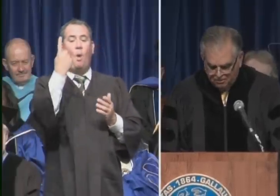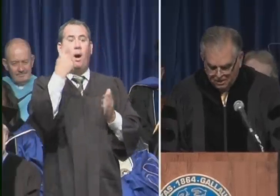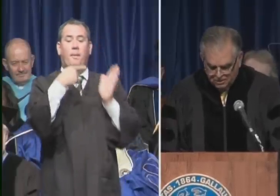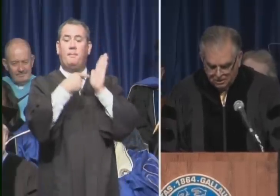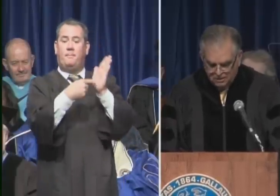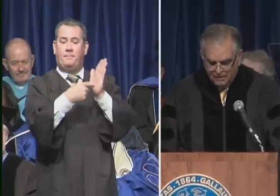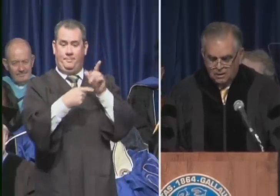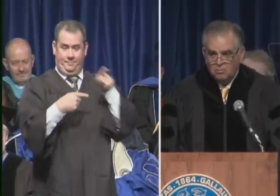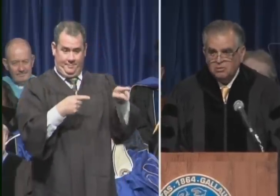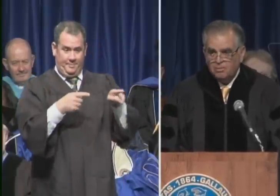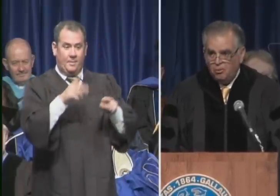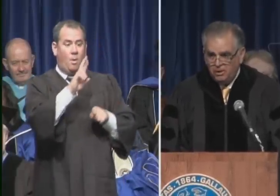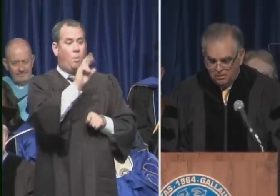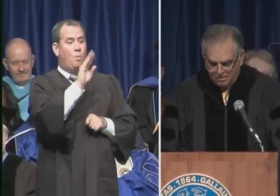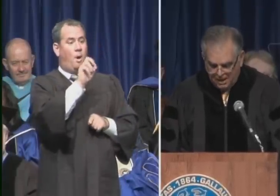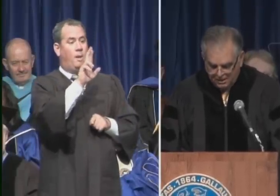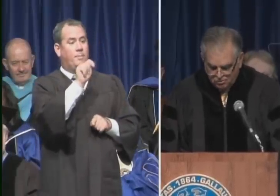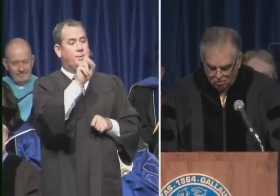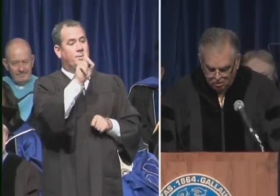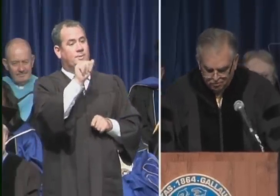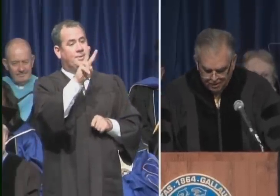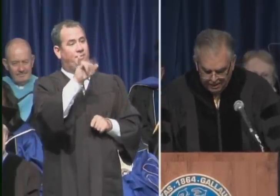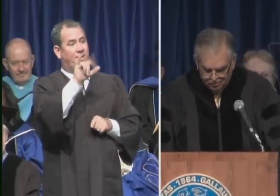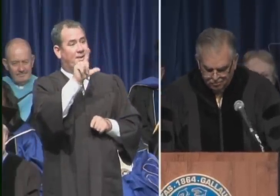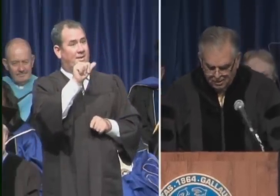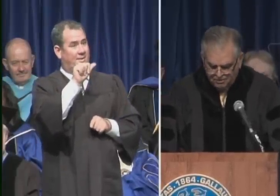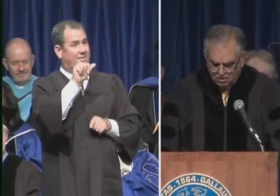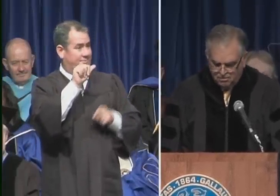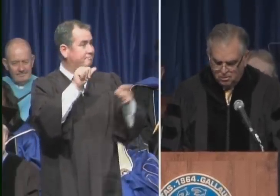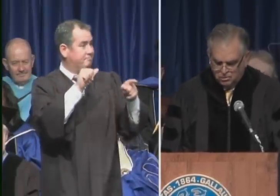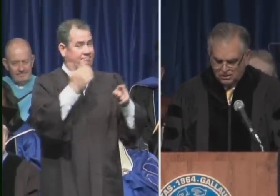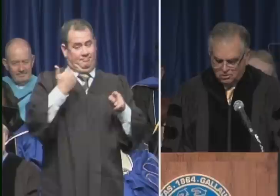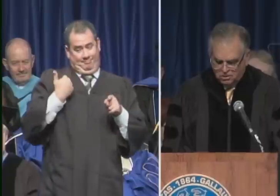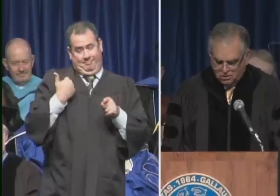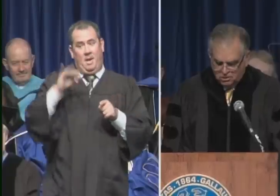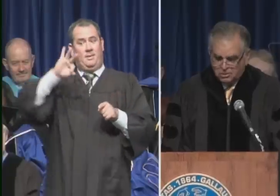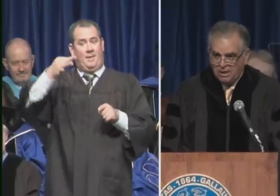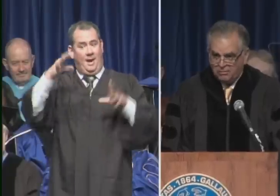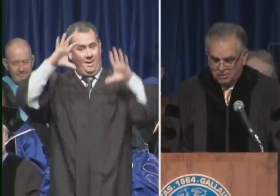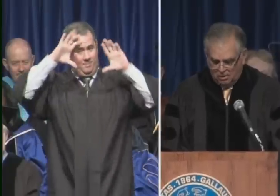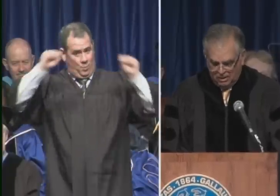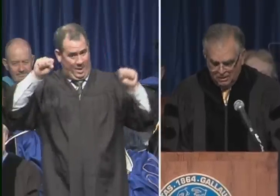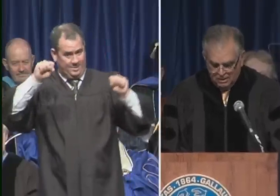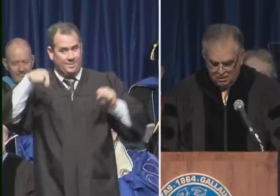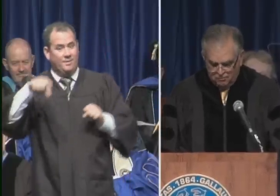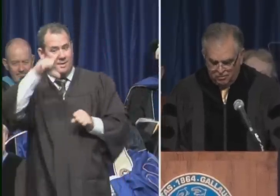became Gallaudet's 9th President, was appointed by President George H. W. Bush as Assistant Secretary for the Office